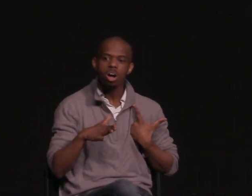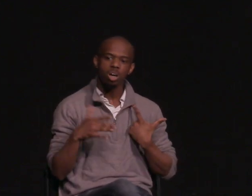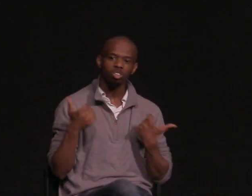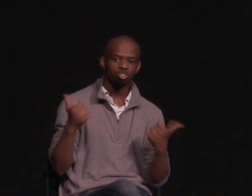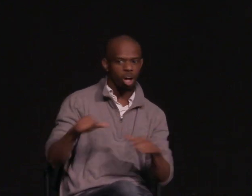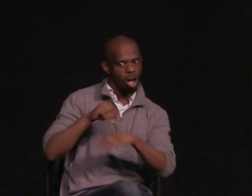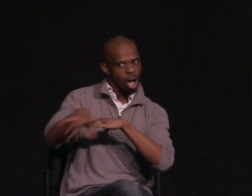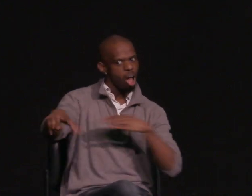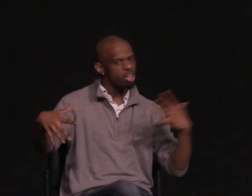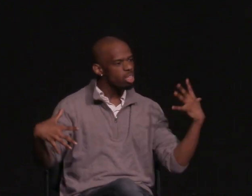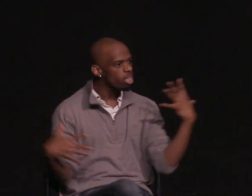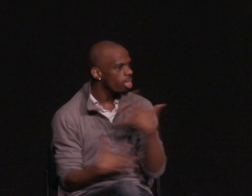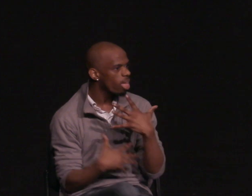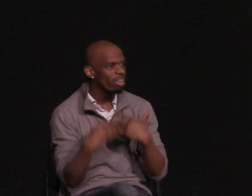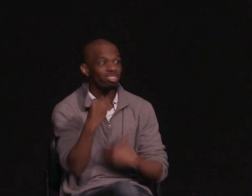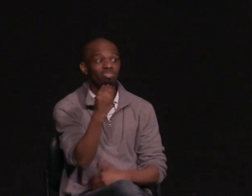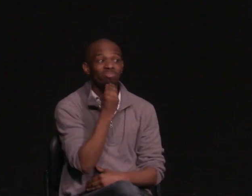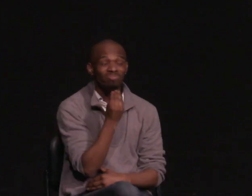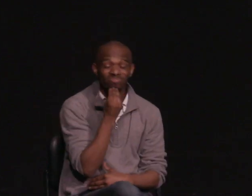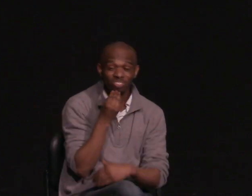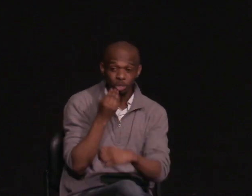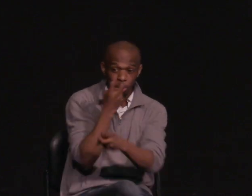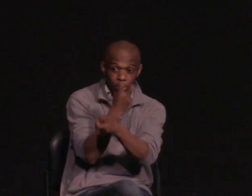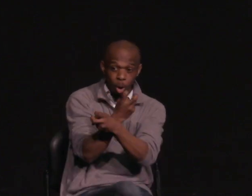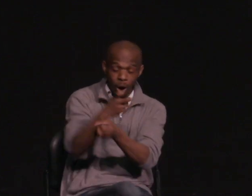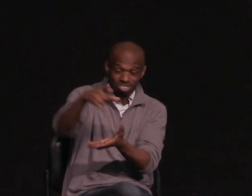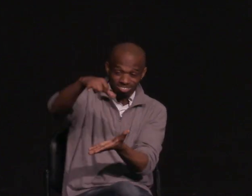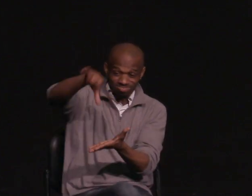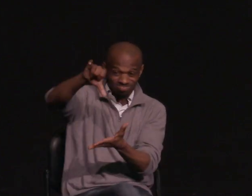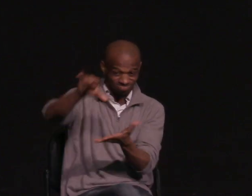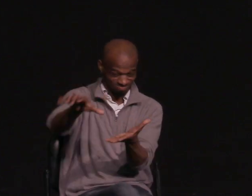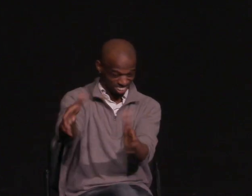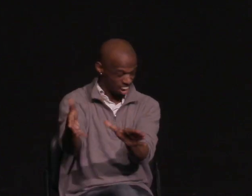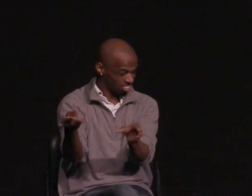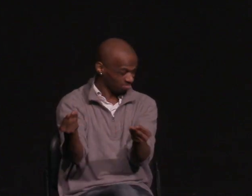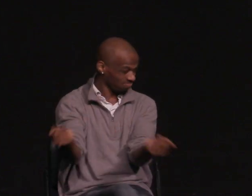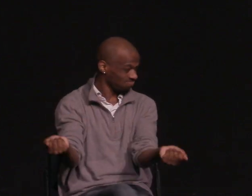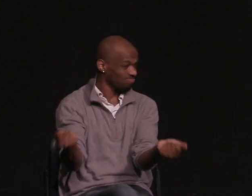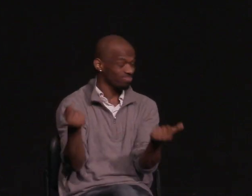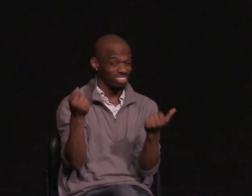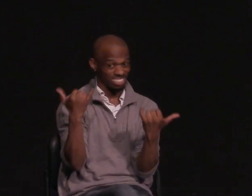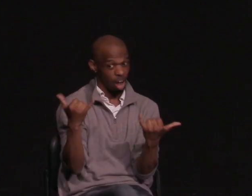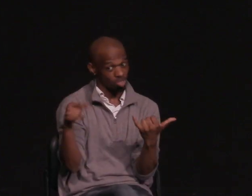and so, these realities continue to this day and I think it's